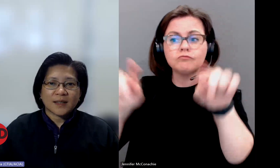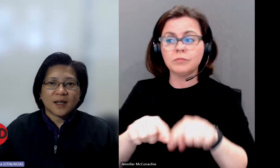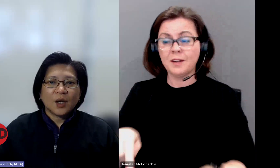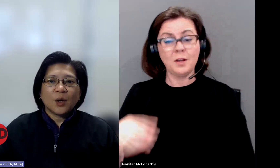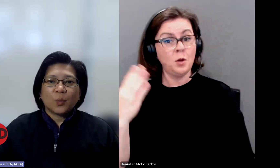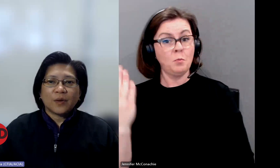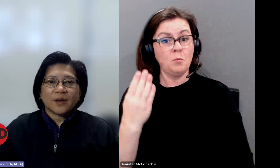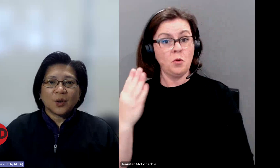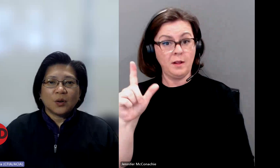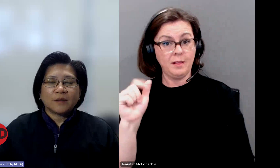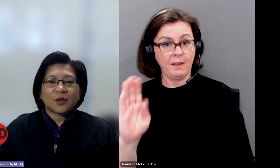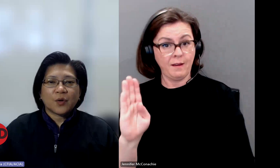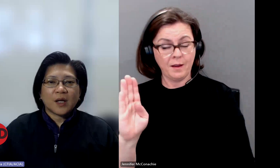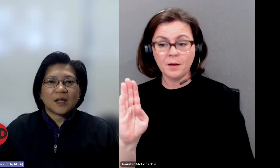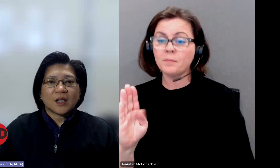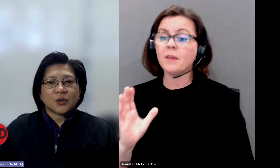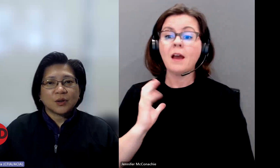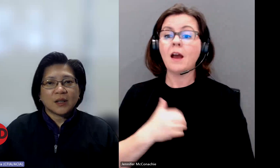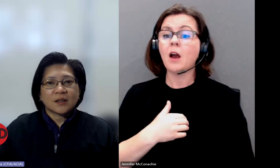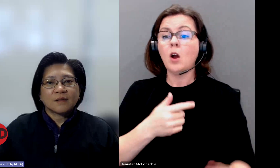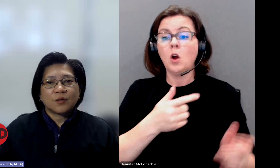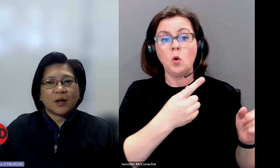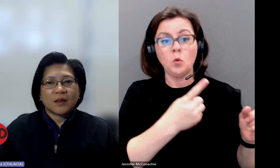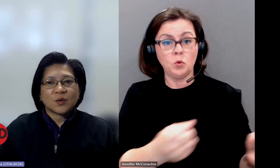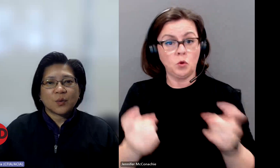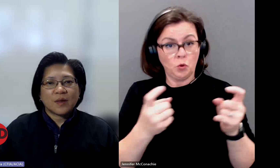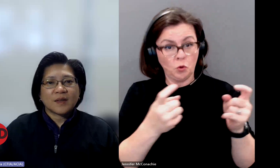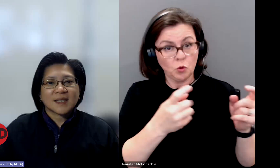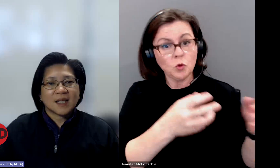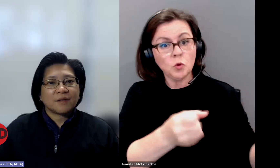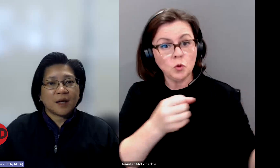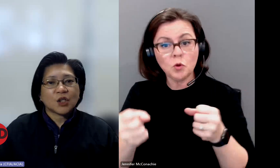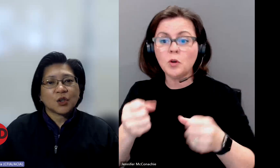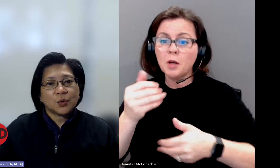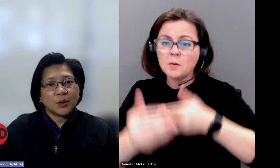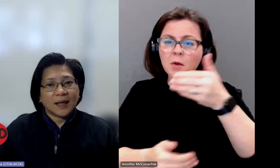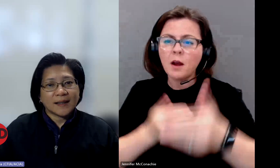we have been documenting the entire recruitment process with the goal